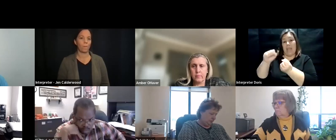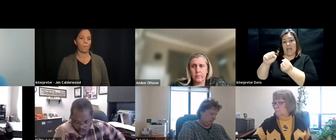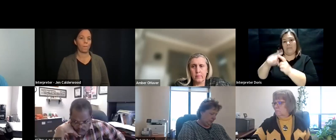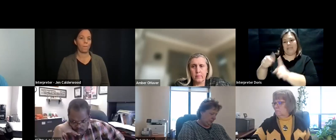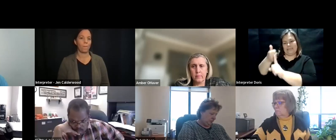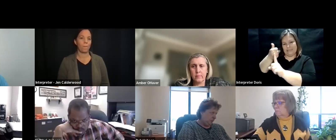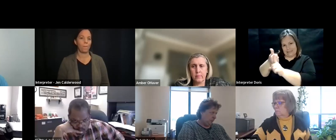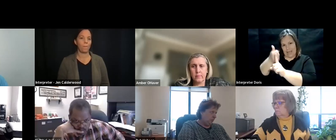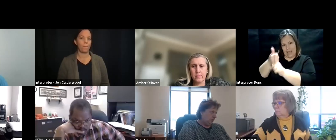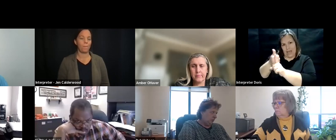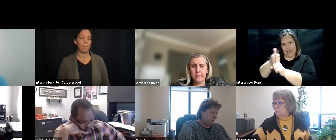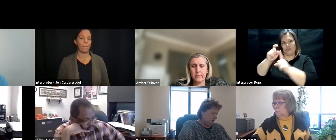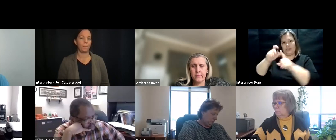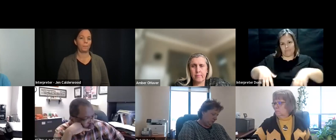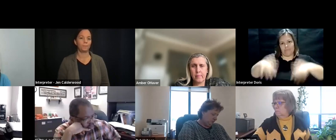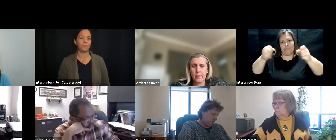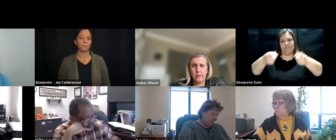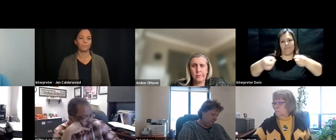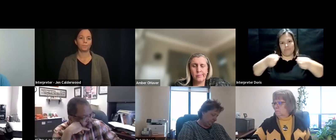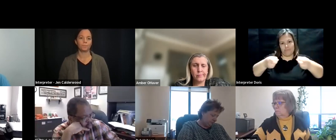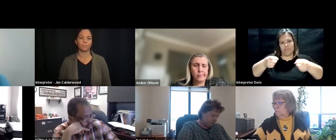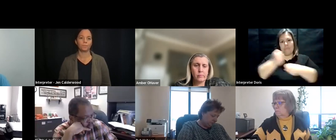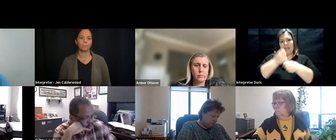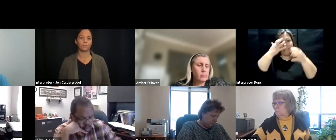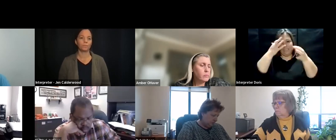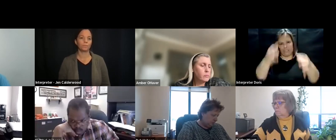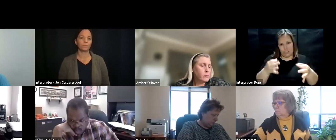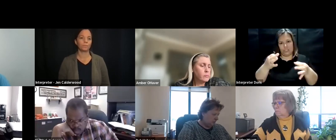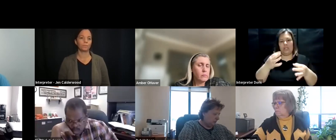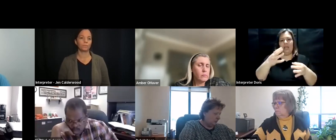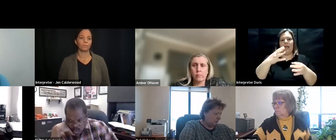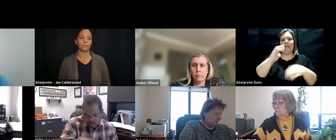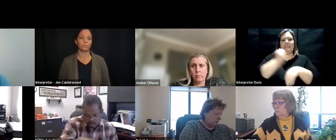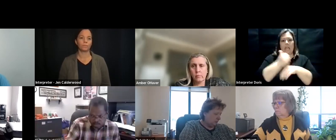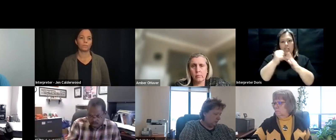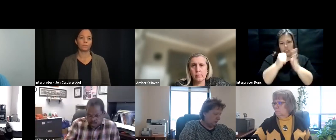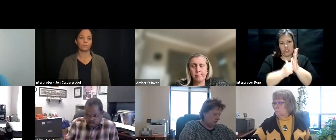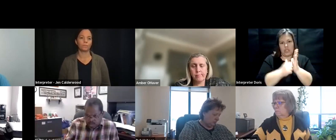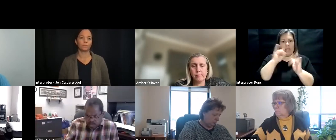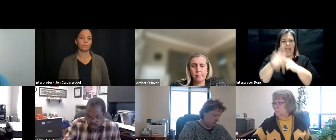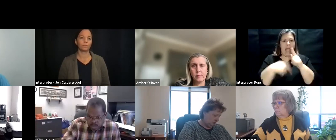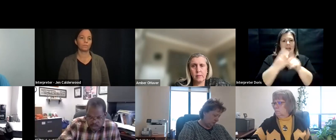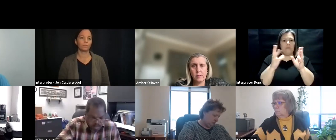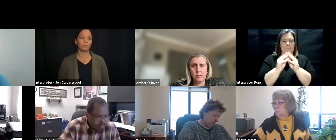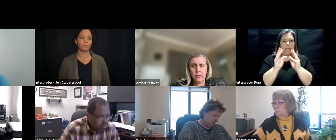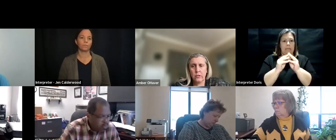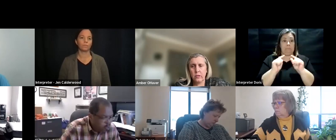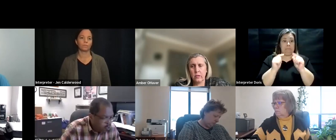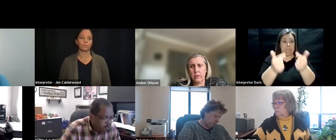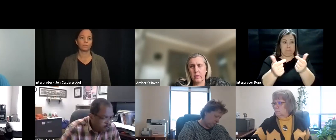And you know you could act. You know, absolutely, provide some support in those meetings, but they should be ultimately making the decisions and even setting the agenda for these types of meetings.